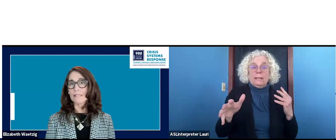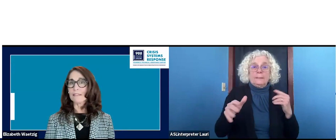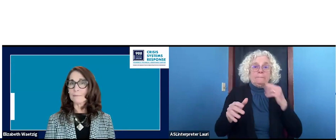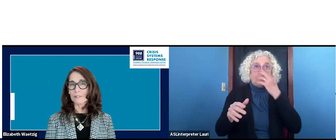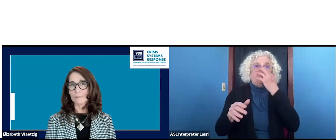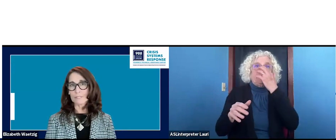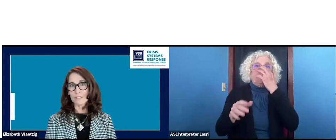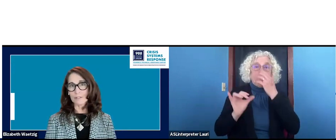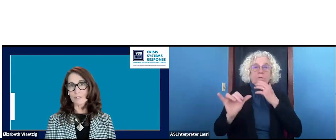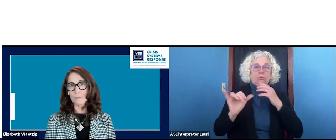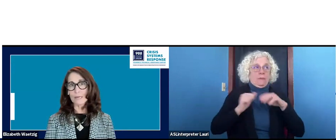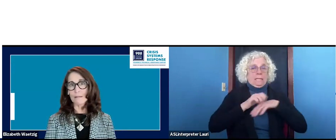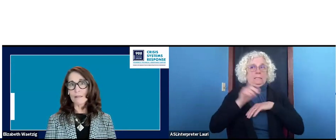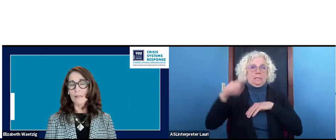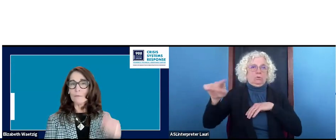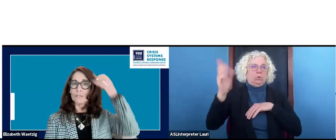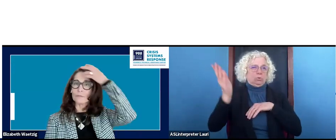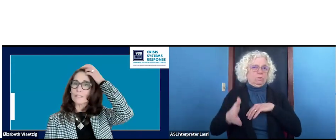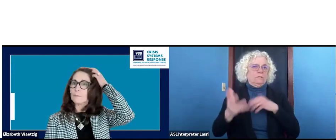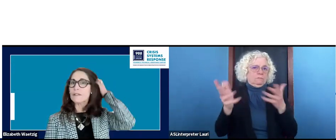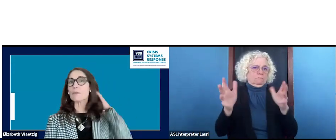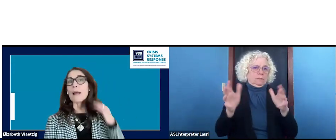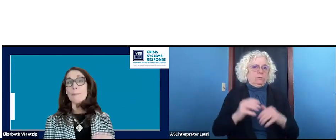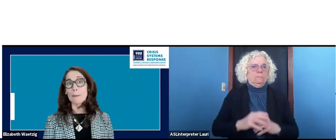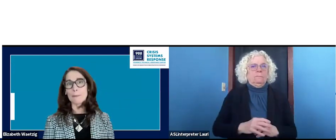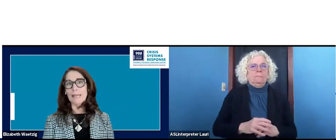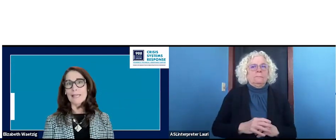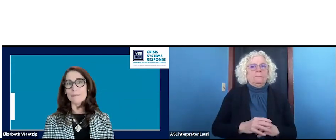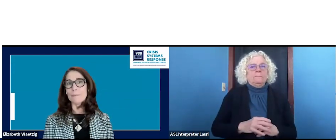sent them to the presenters as well. We'll do a little bit of a wrap up.